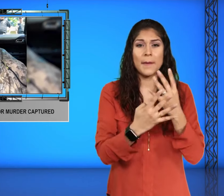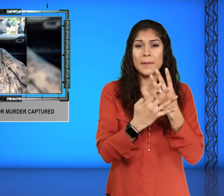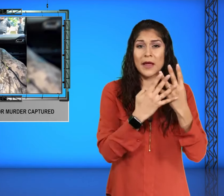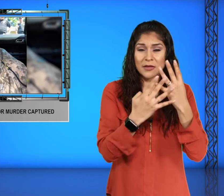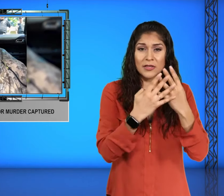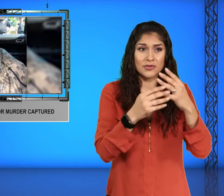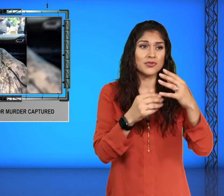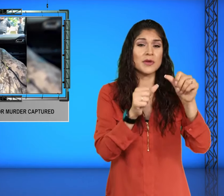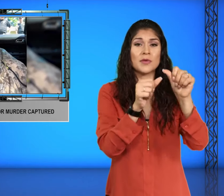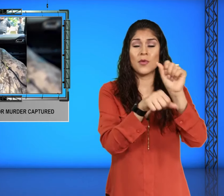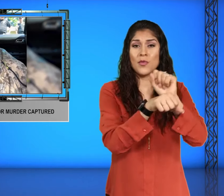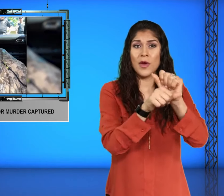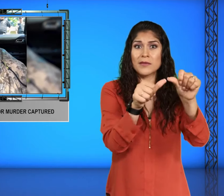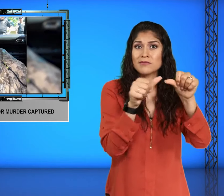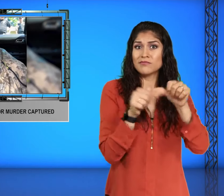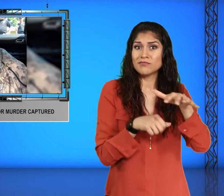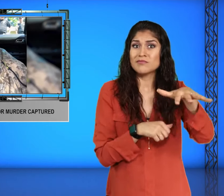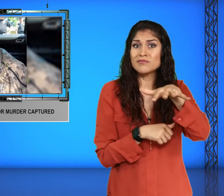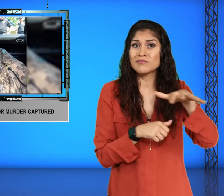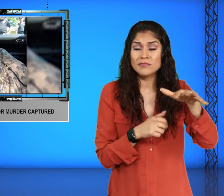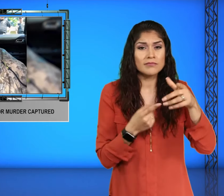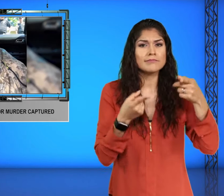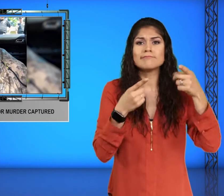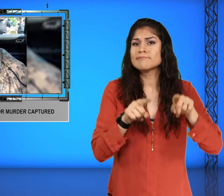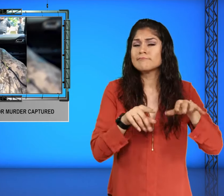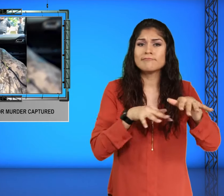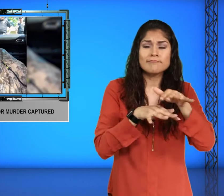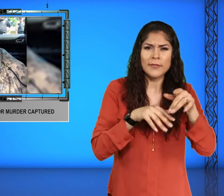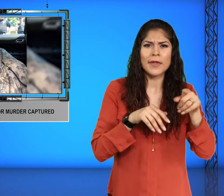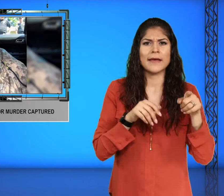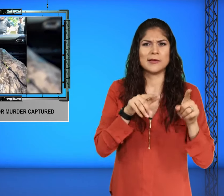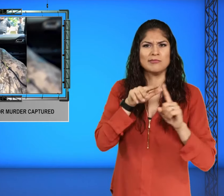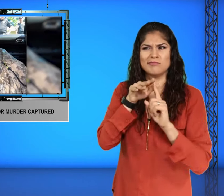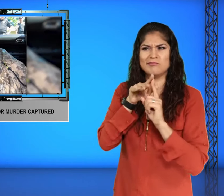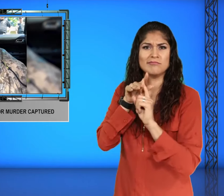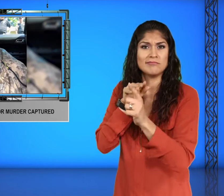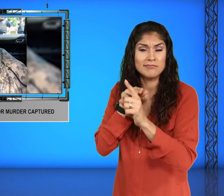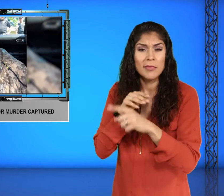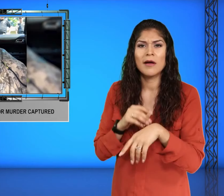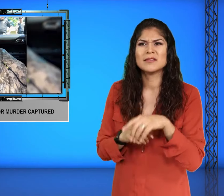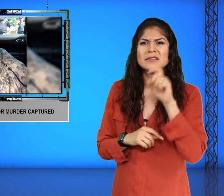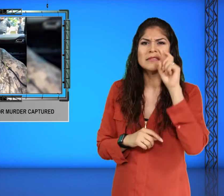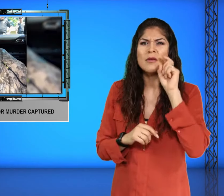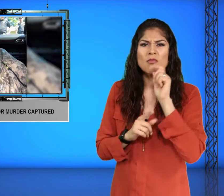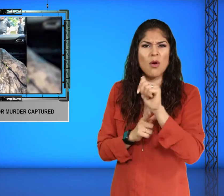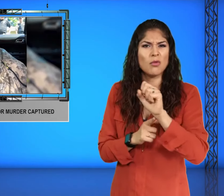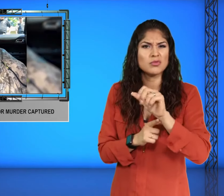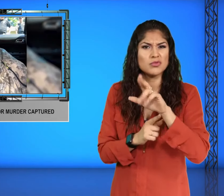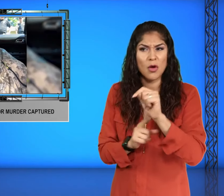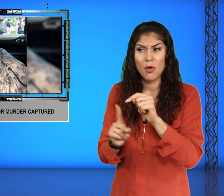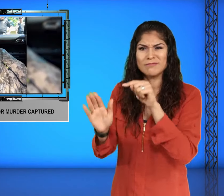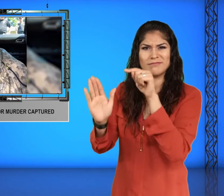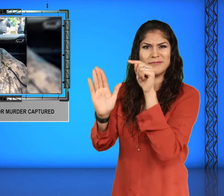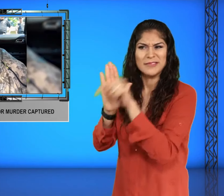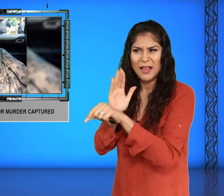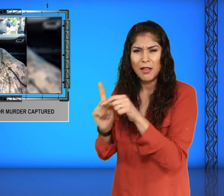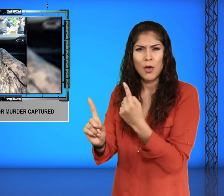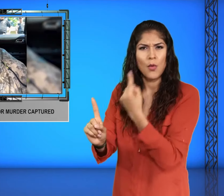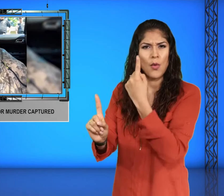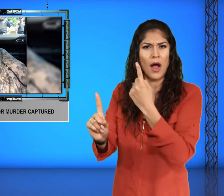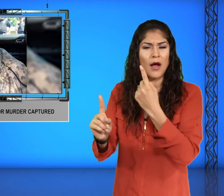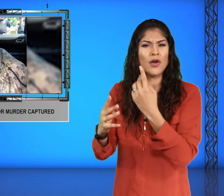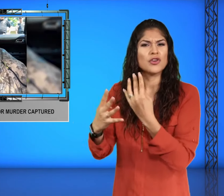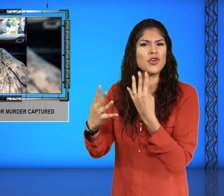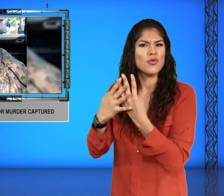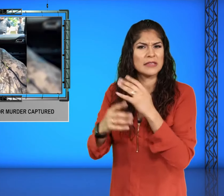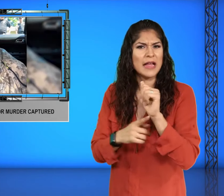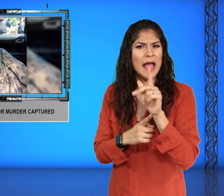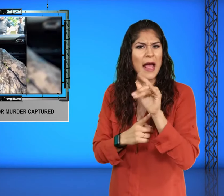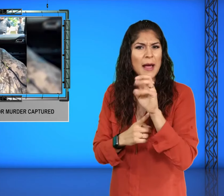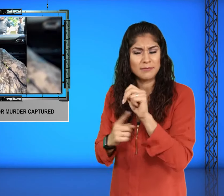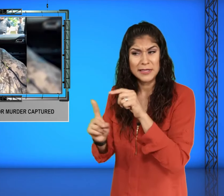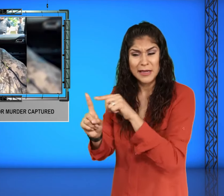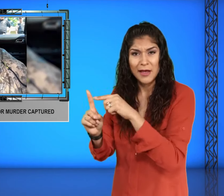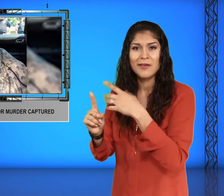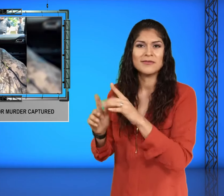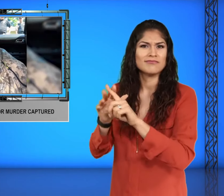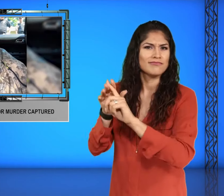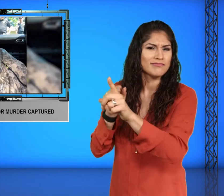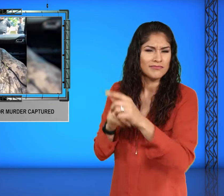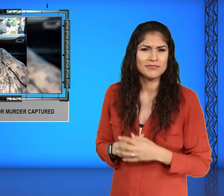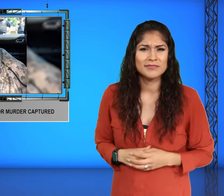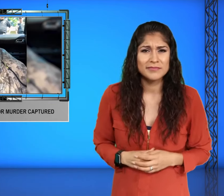Escaped inmate Curtis Ray Watson is now back in custody.